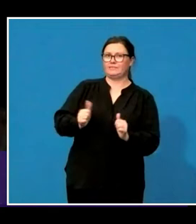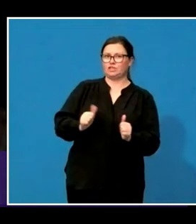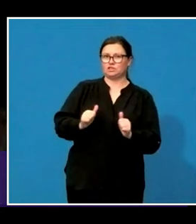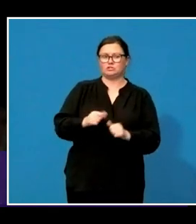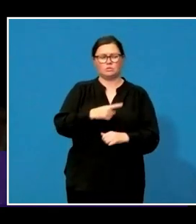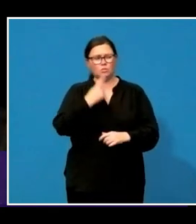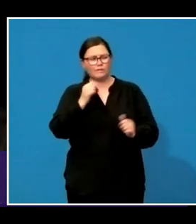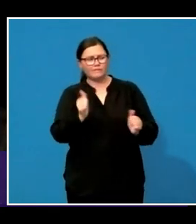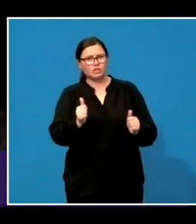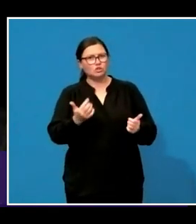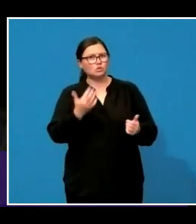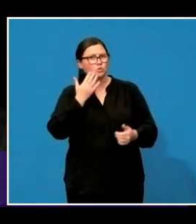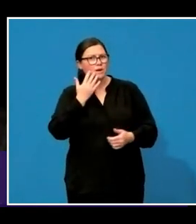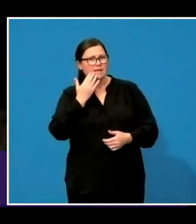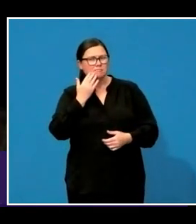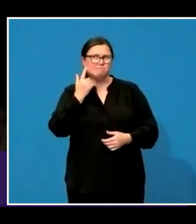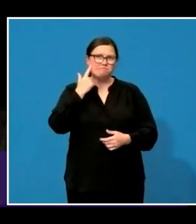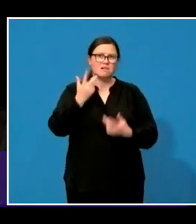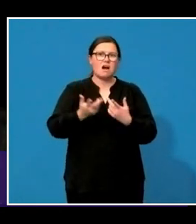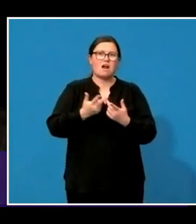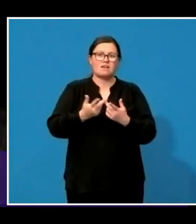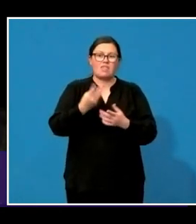Probably in another three years' time Exams willing and all?